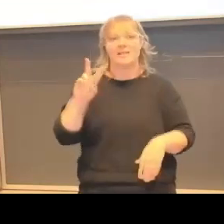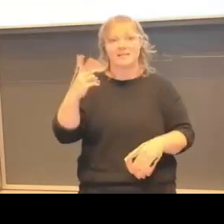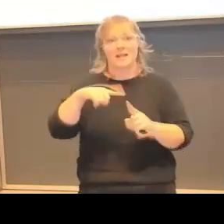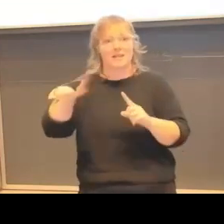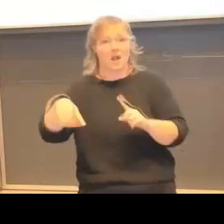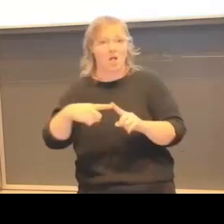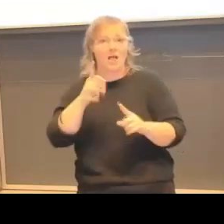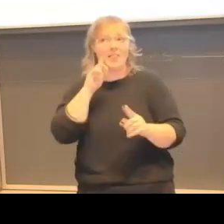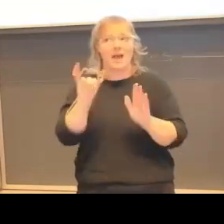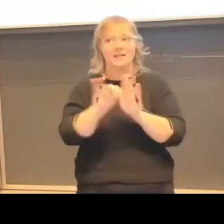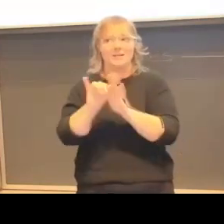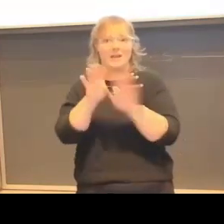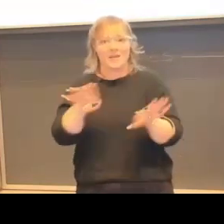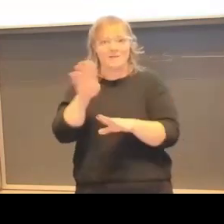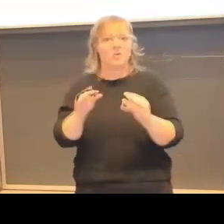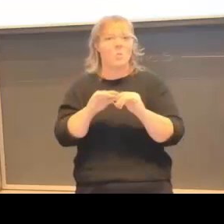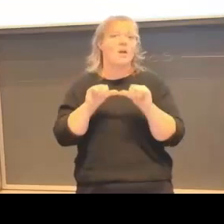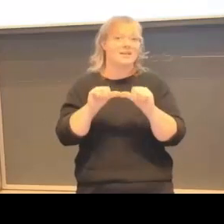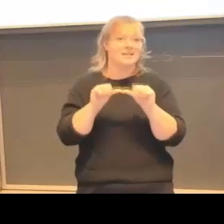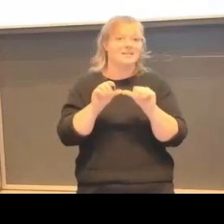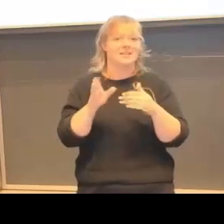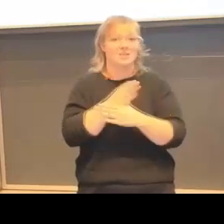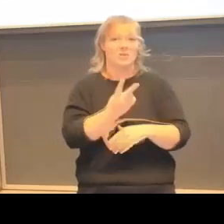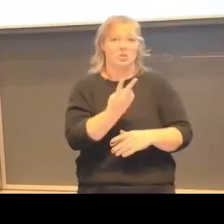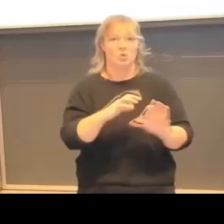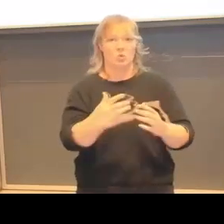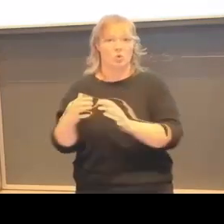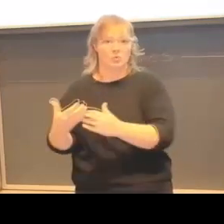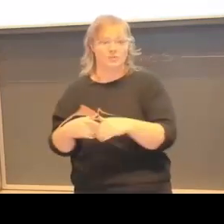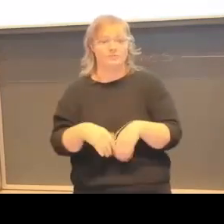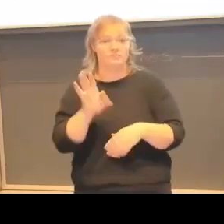identifying behaviors would be more consistent between the two groups generally speaking only